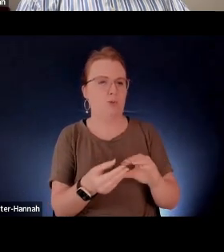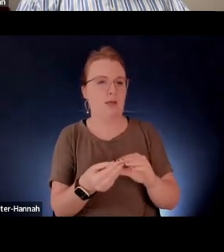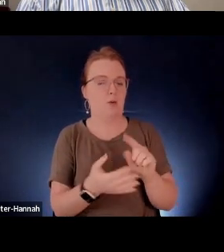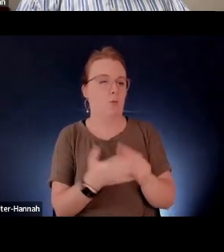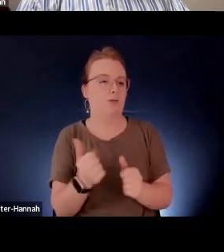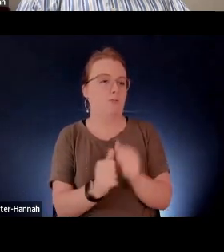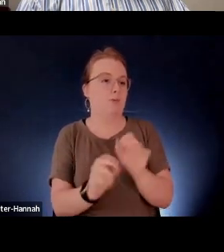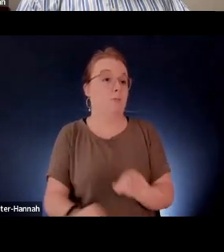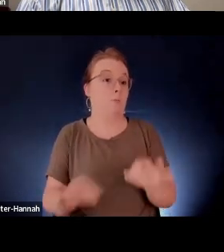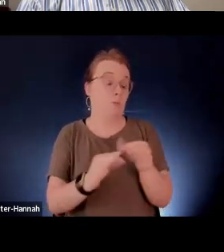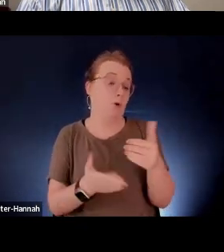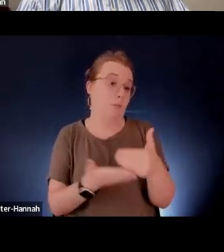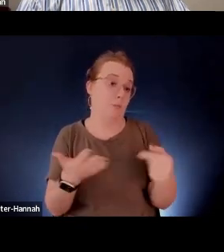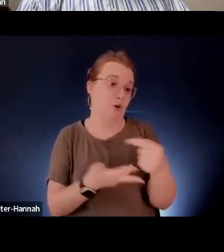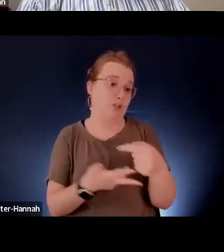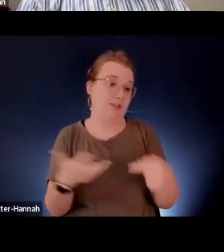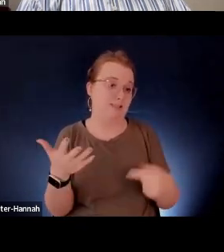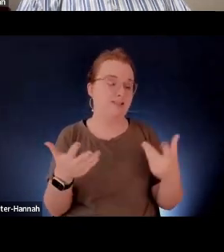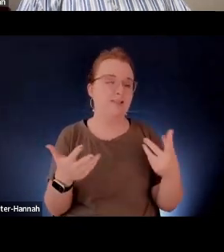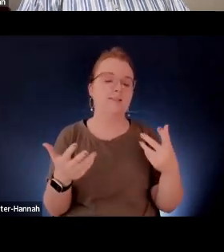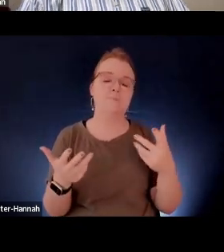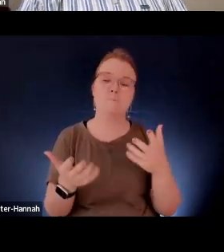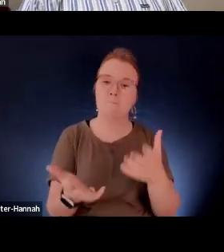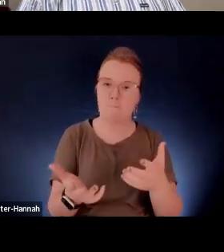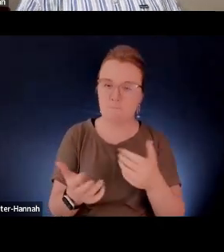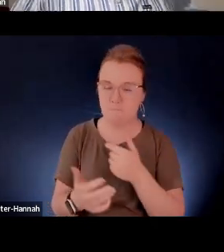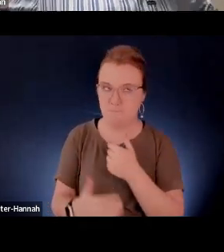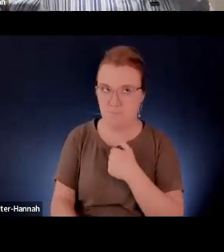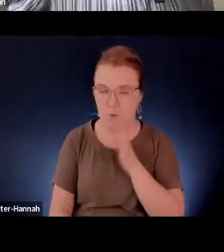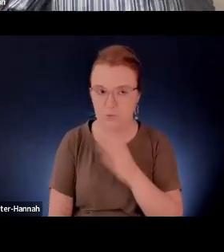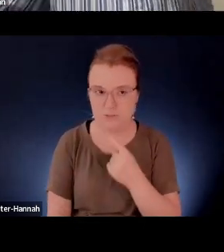I would say the idea of three sentences.